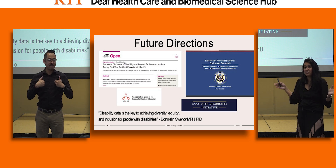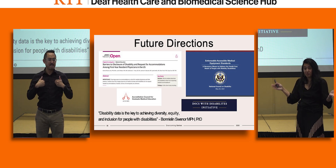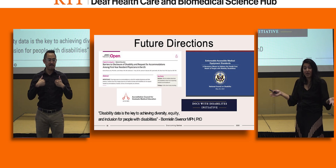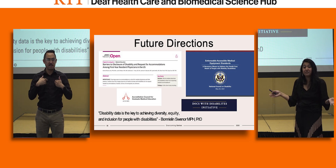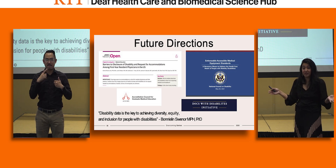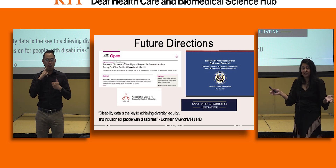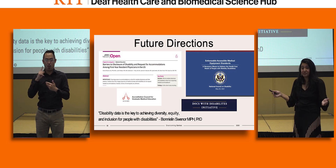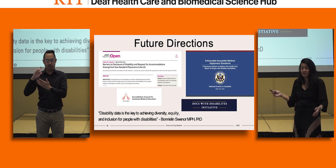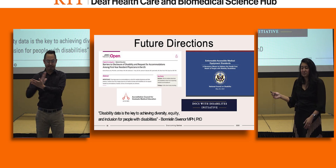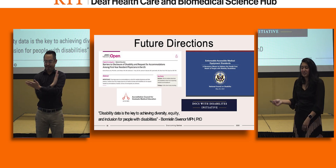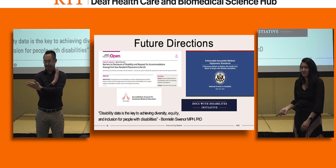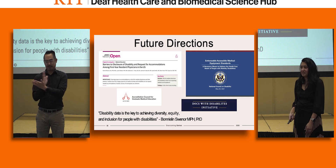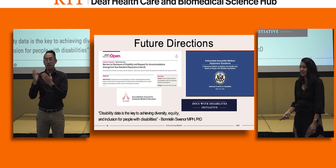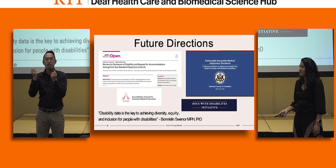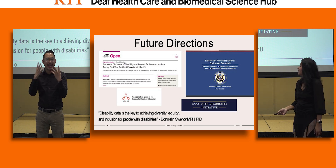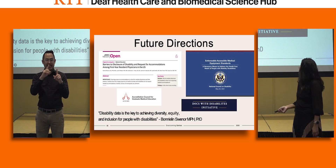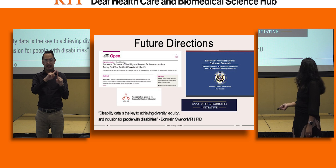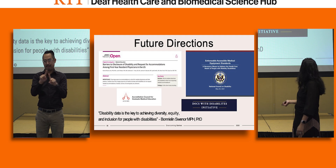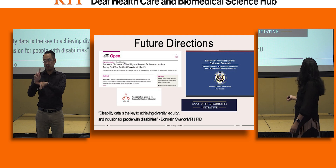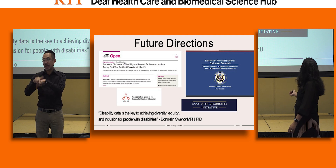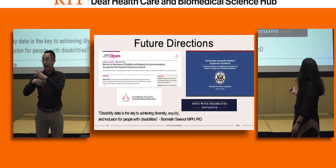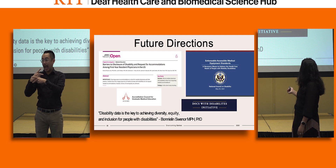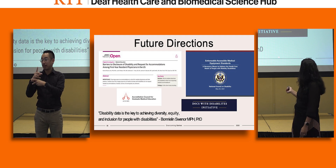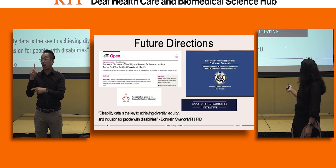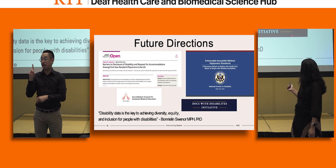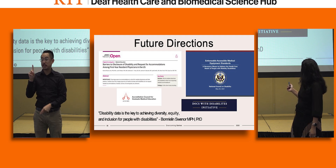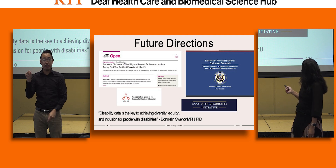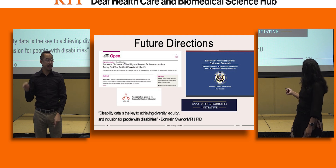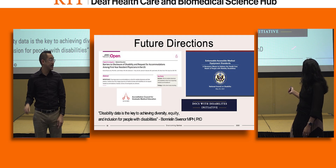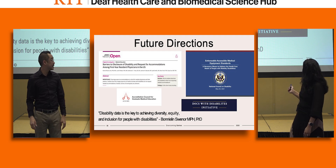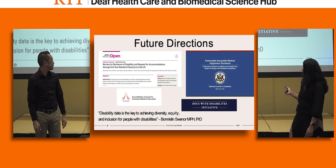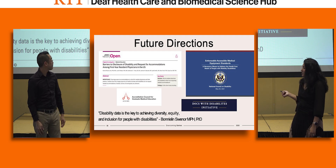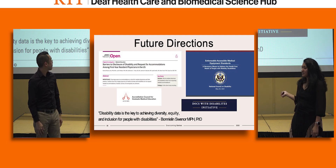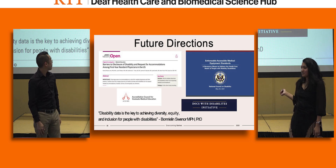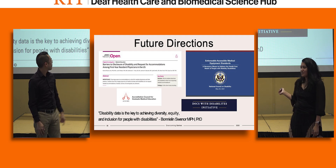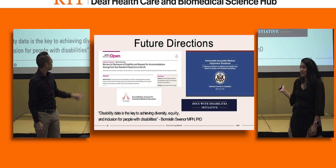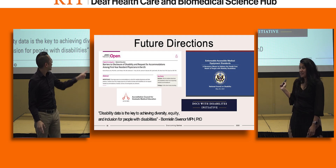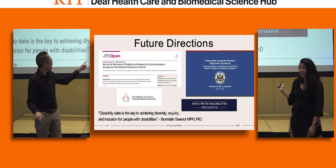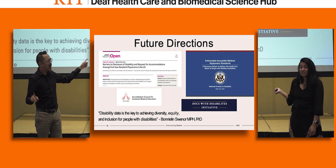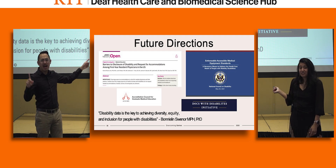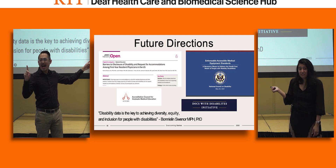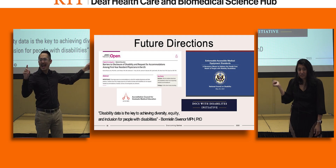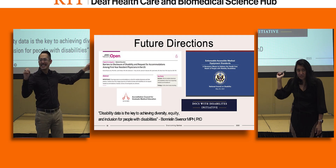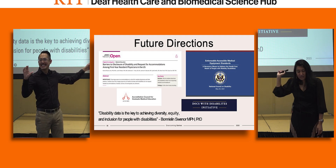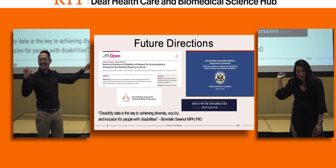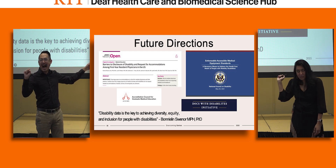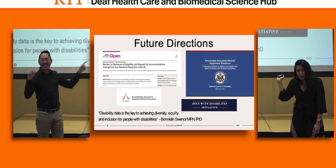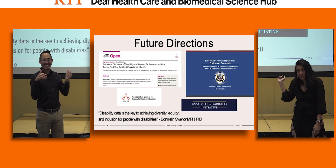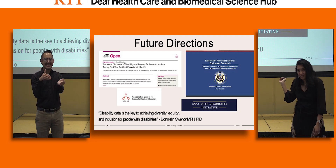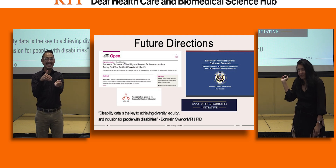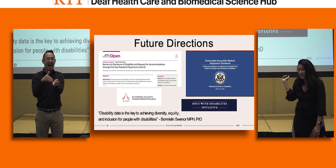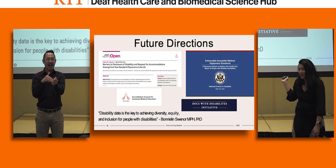with a wide range of disabilities. And then the Docs With Disabilities Initiative, which I am a part of,